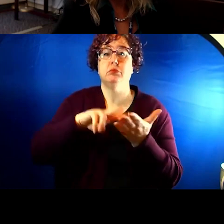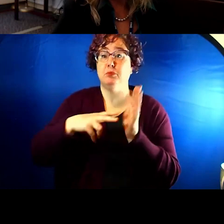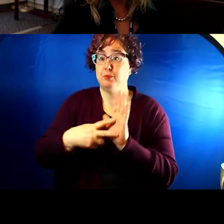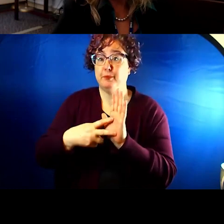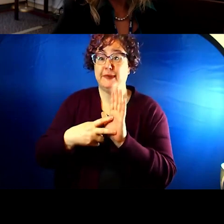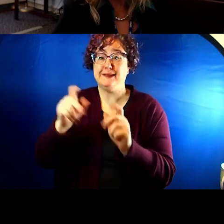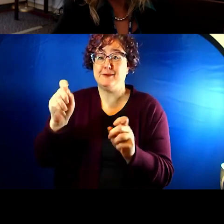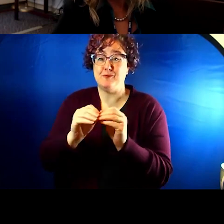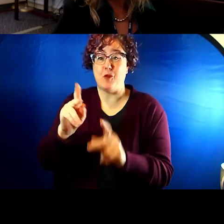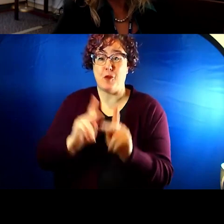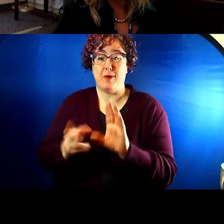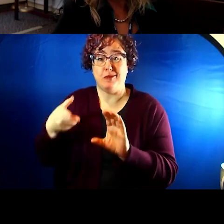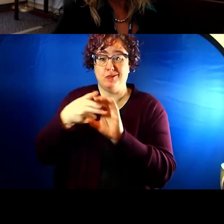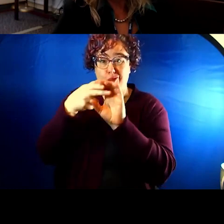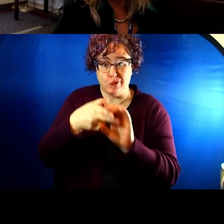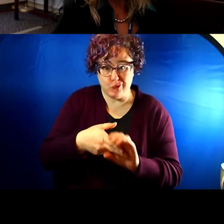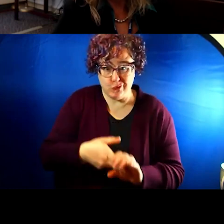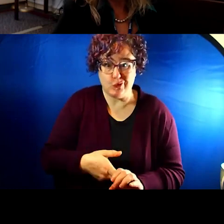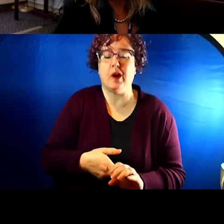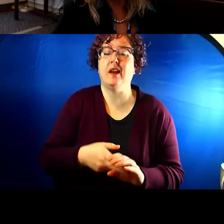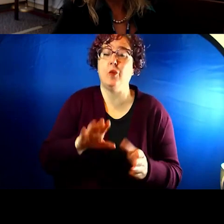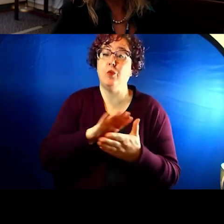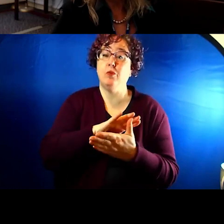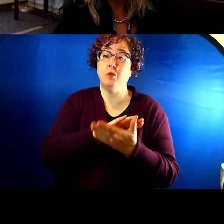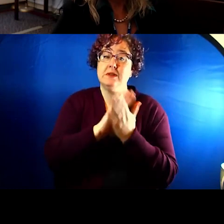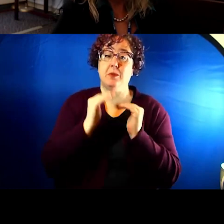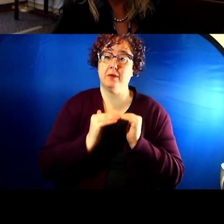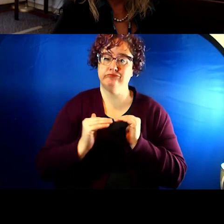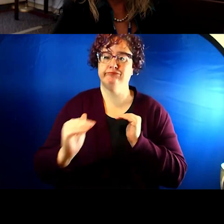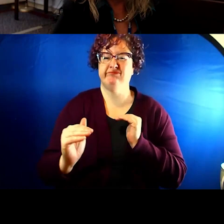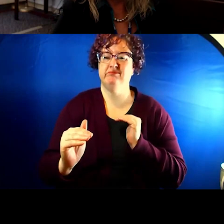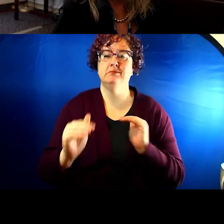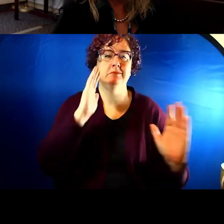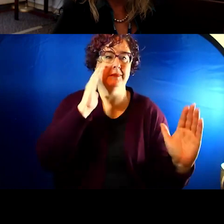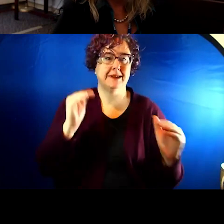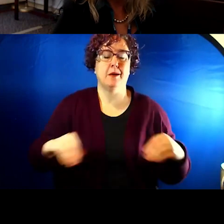AS THE ENROLLMENT STABILIZES, WE EXPECT THAT WE WILL SEE A MORE CLEAR TREND